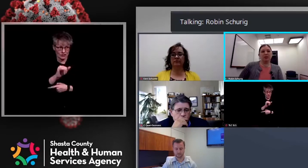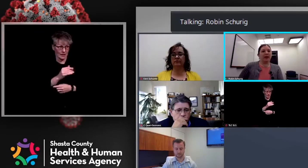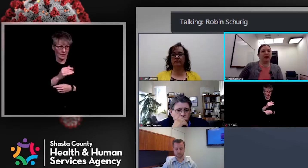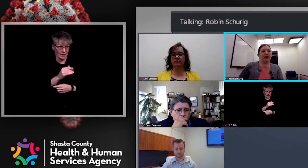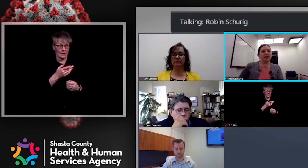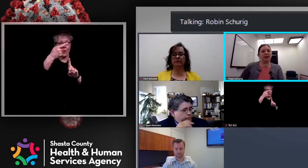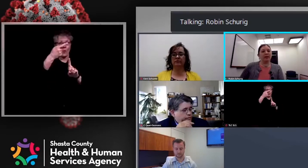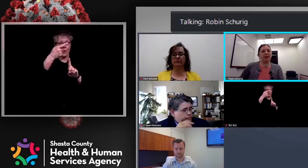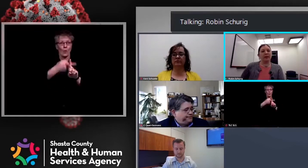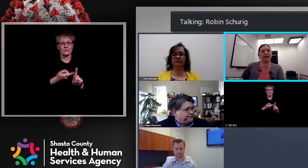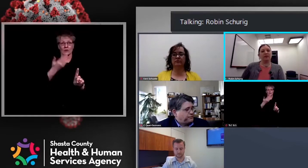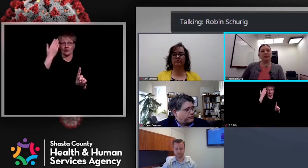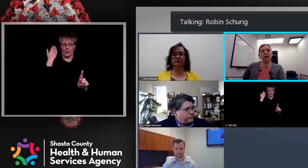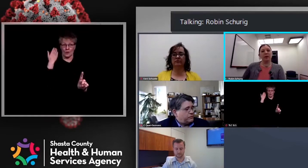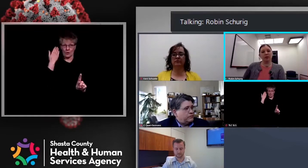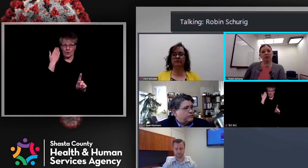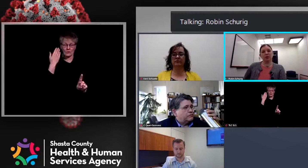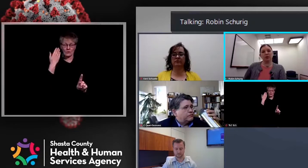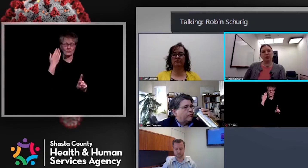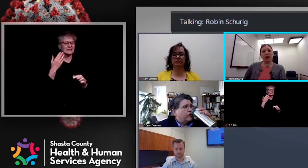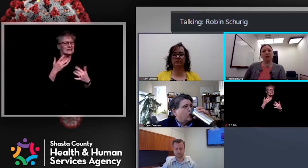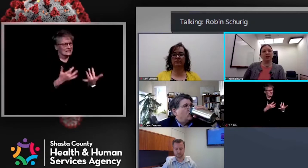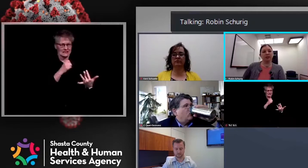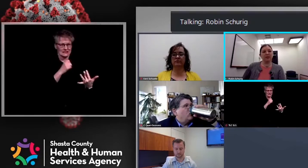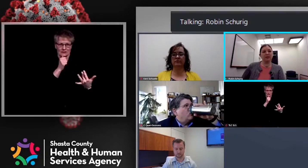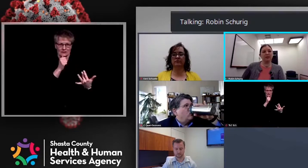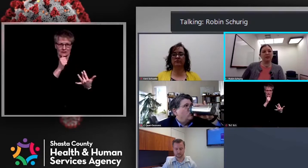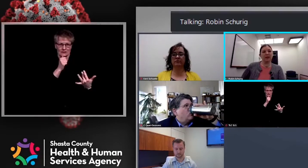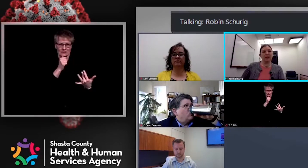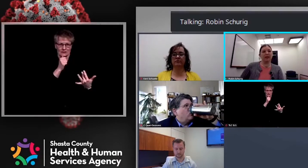Johnson & Johnson vaccine within the last few weeks, you should watch for symptoms and